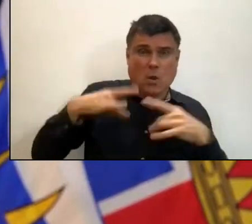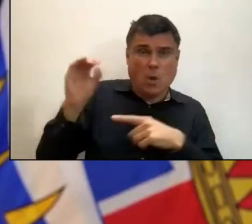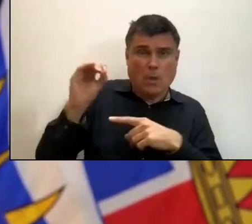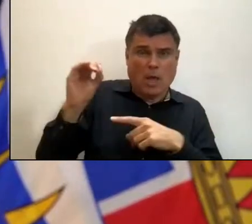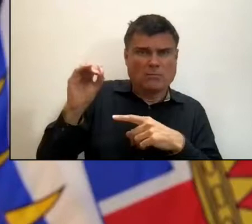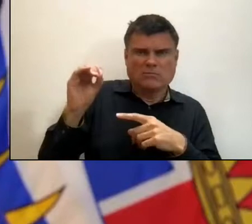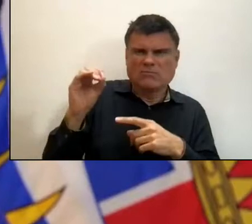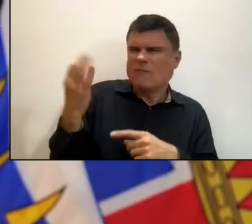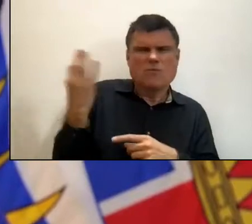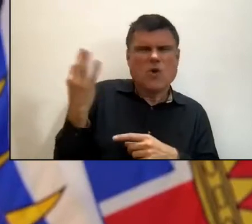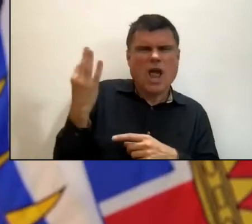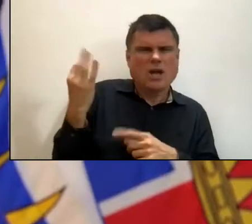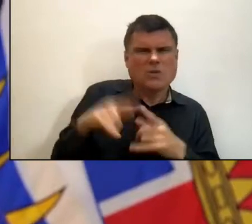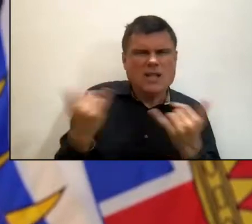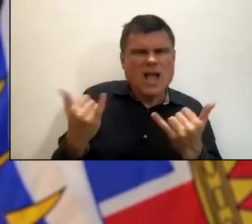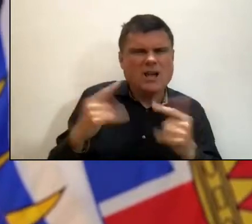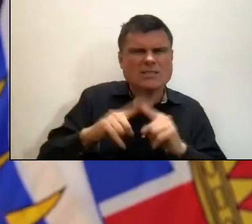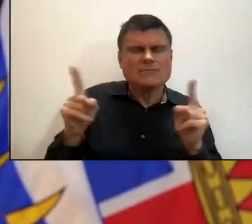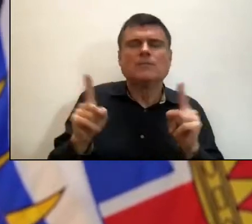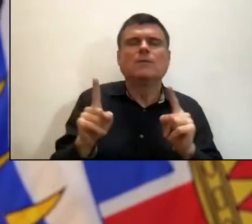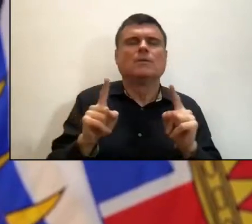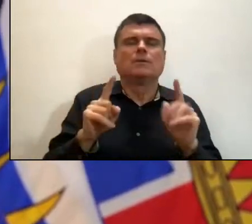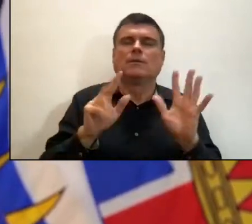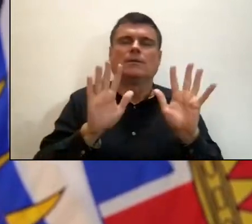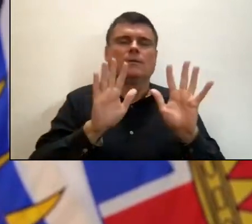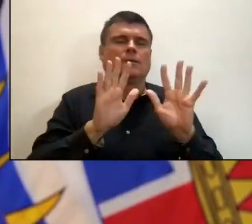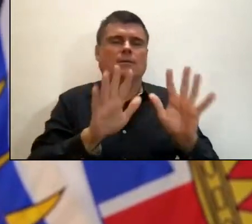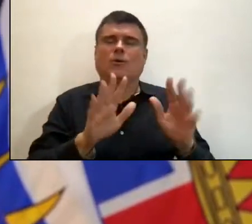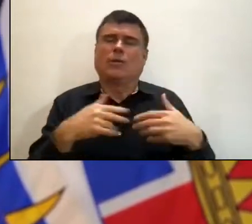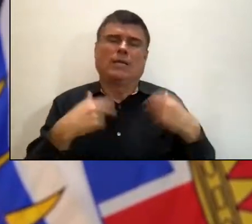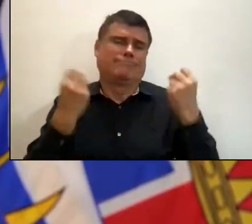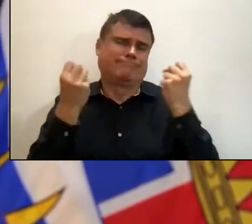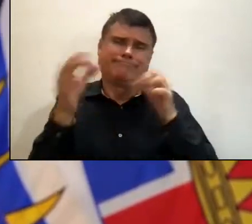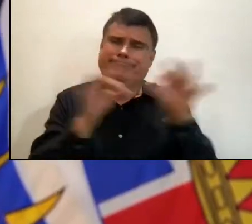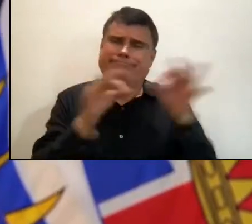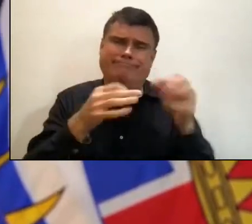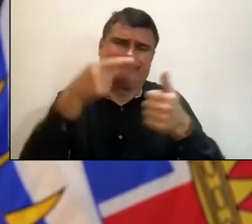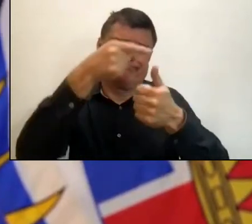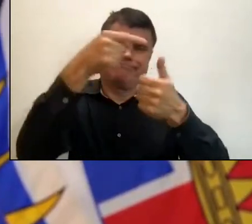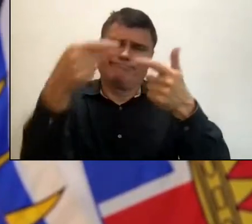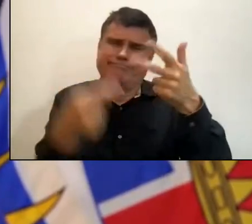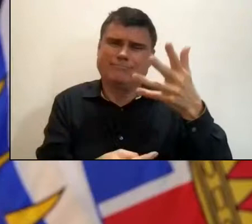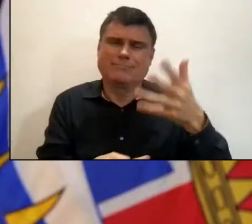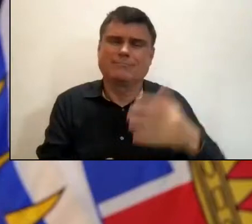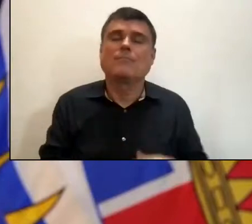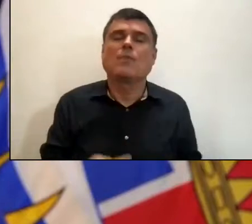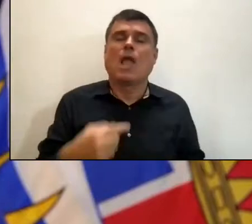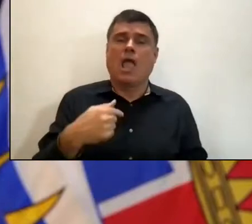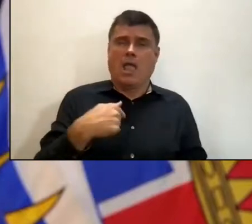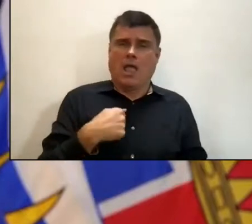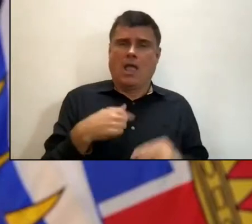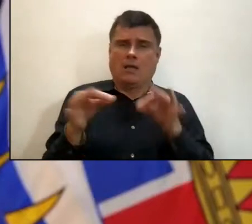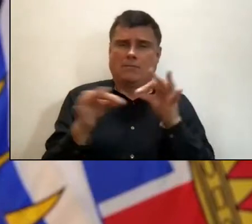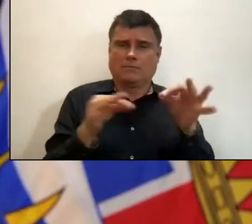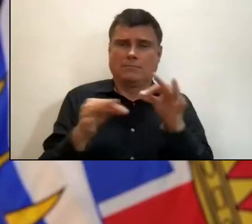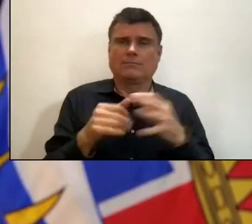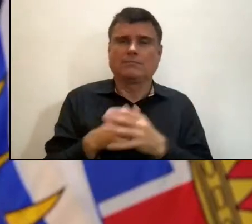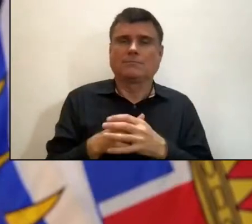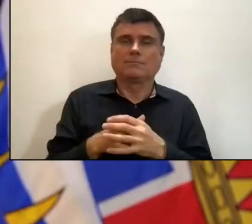things. It was discussions that I've had with colleagues globeally